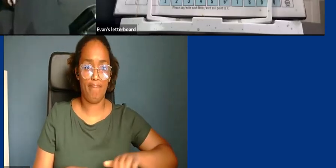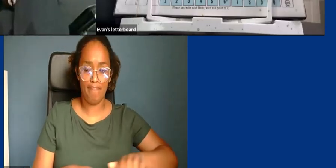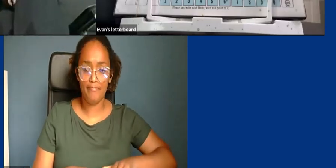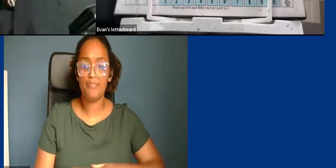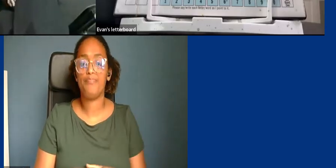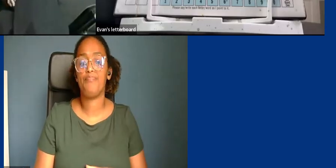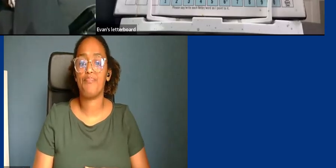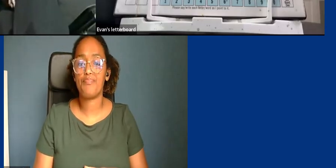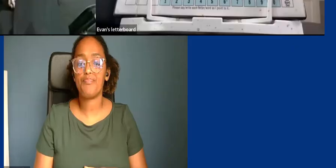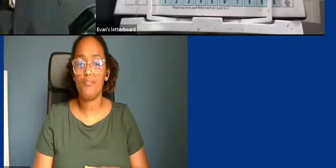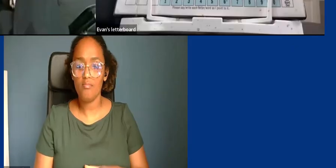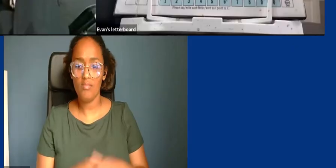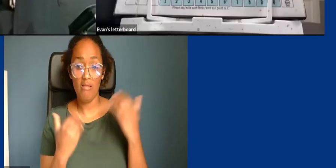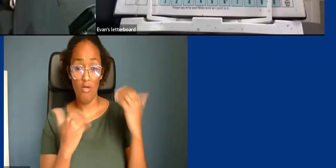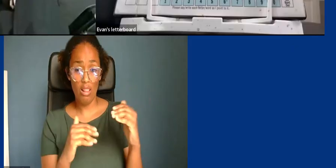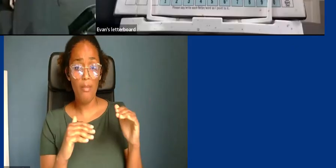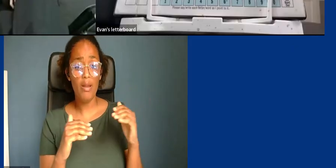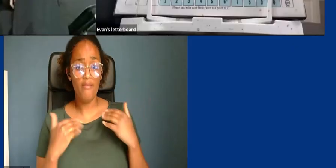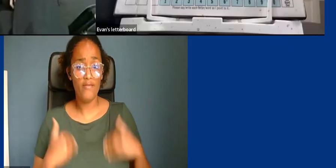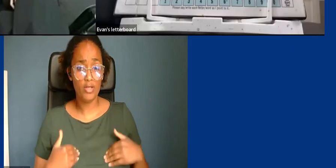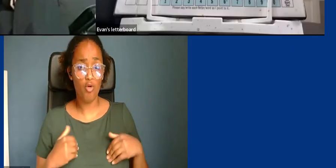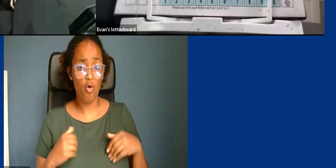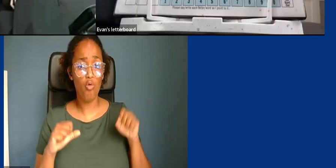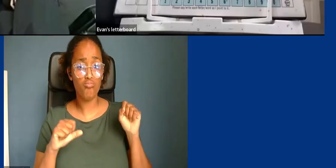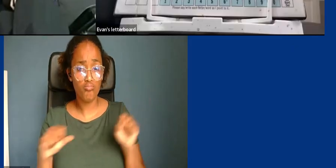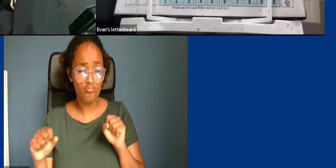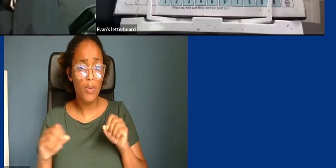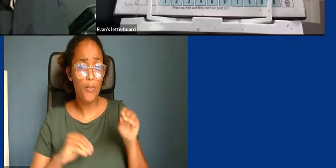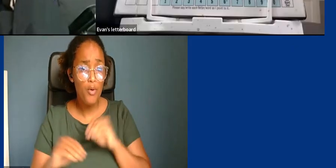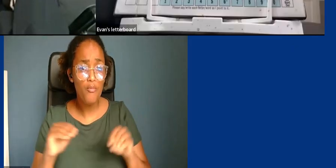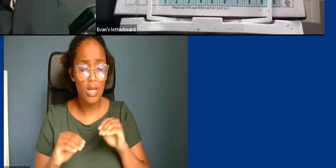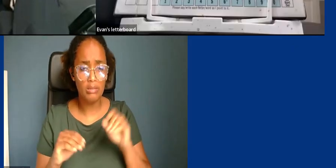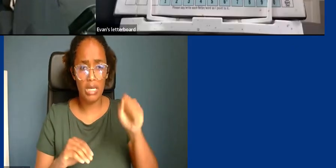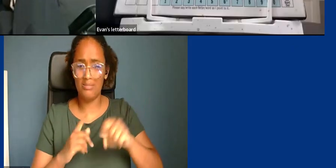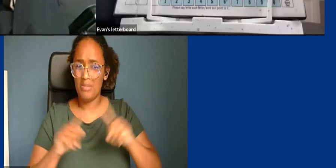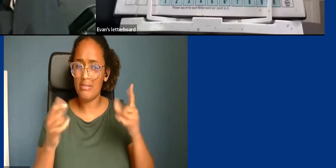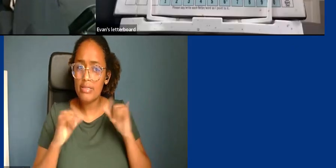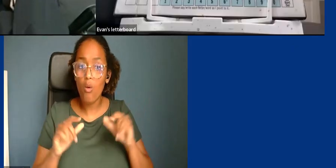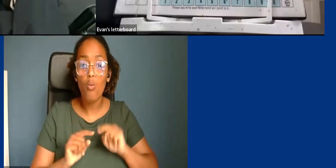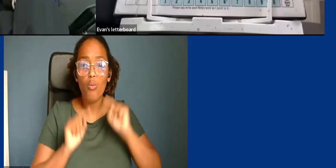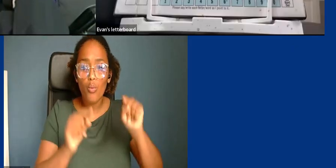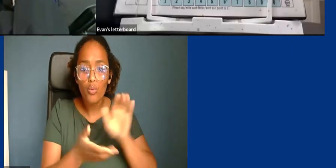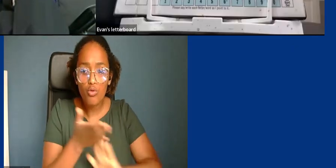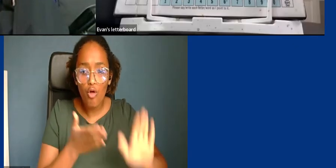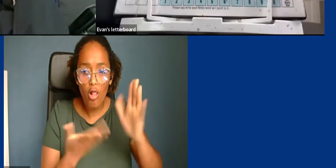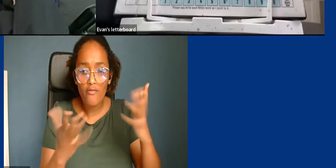going on to a career in writing. Gabby helped write the only sex scene in the